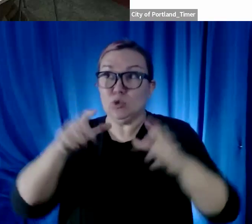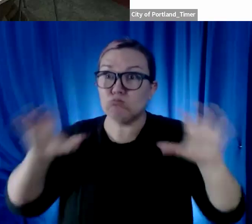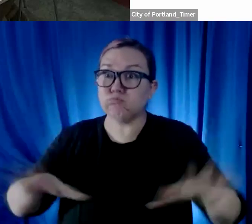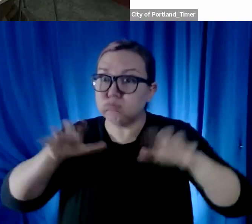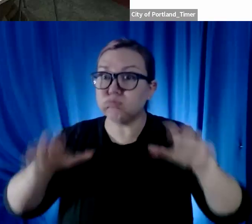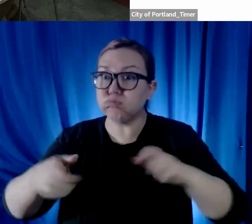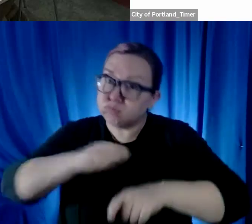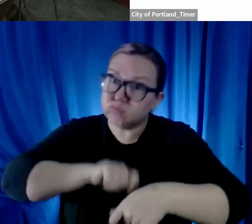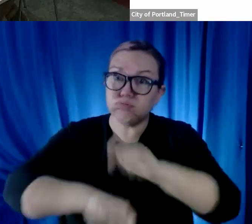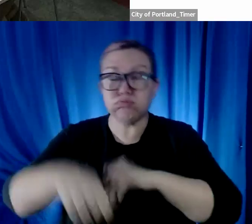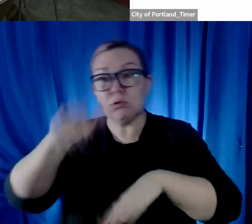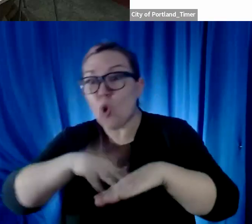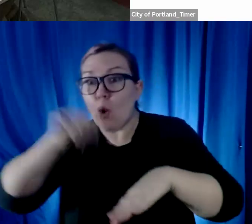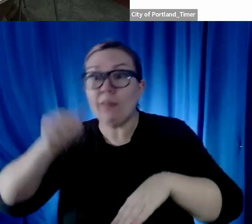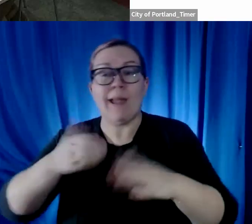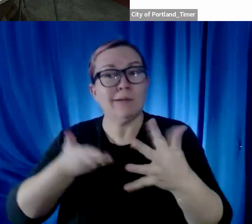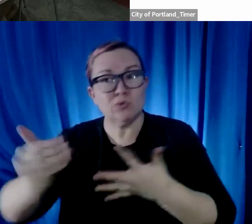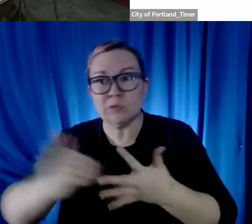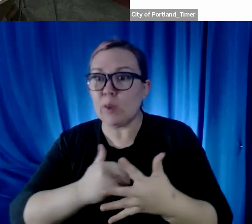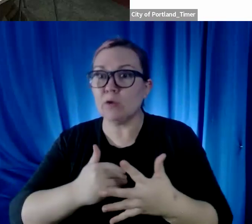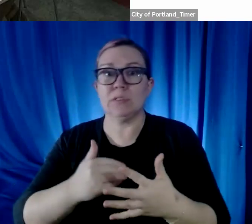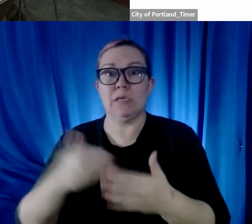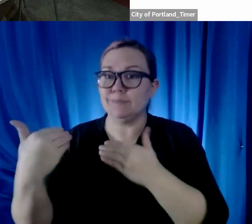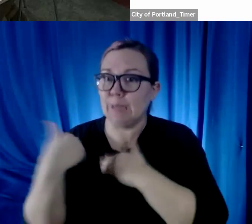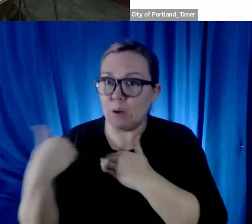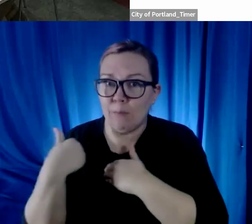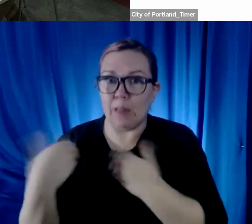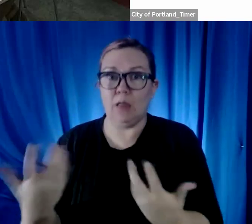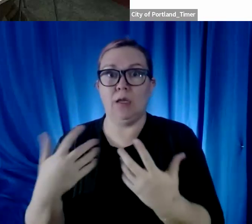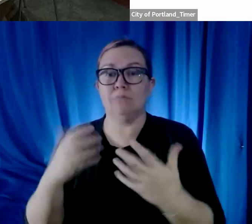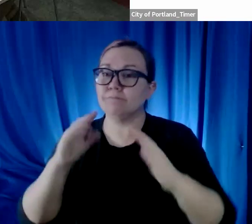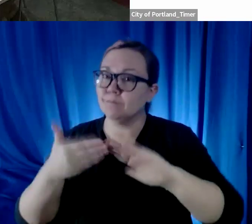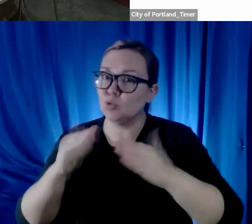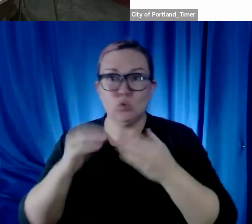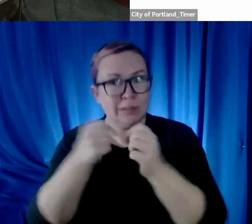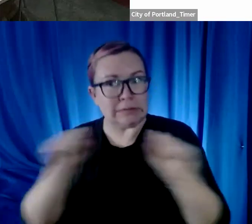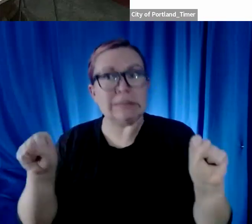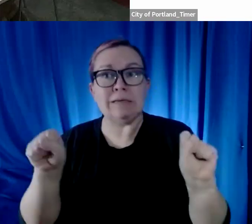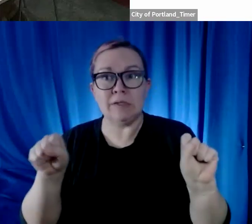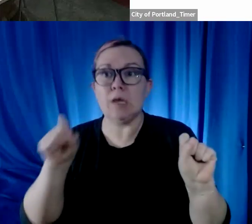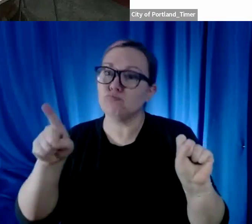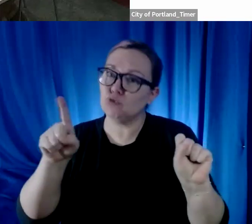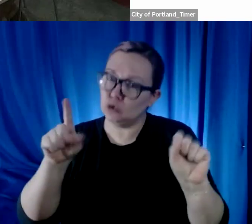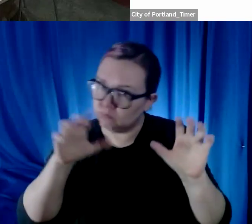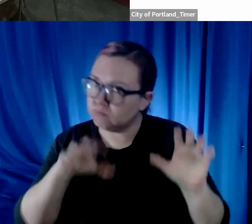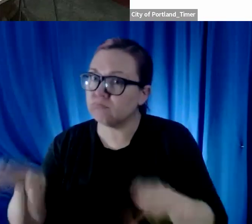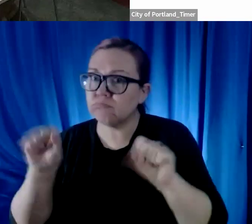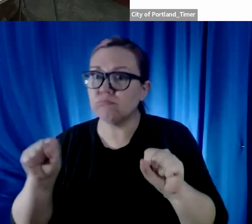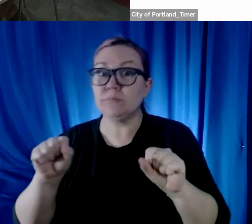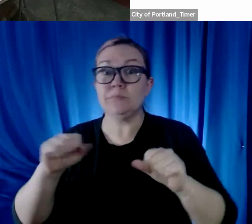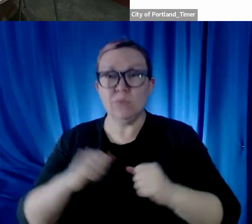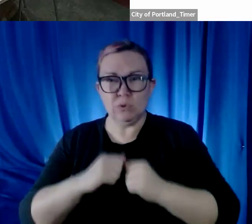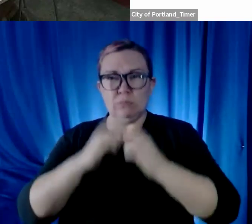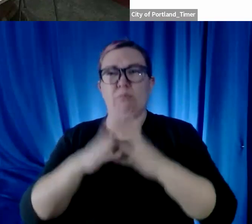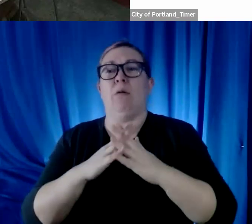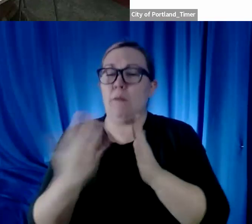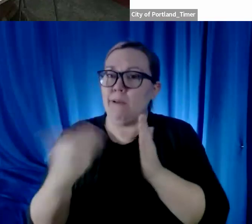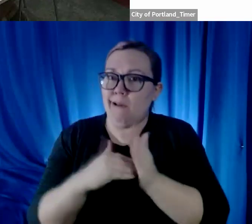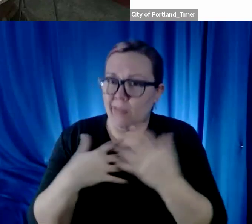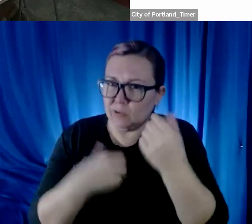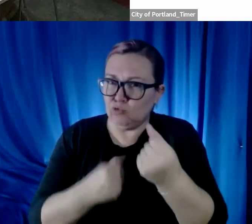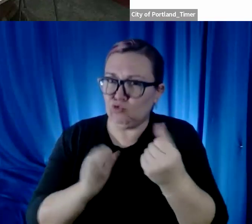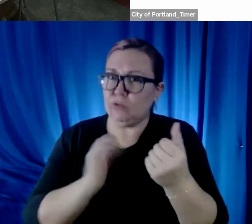Calling out transparency, accountability, and community safety. To rebuild the trust in our city that we hadn't had.